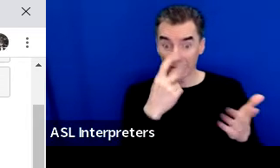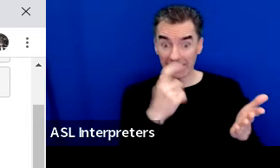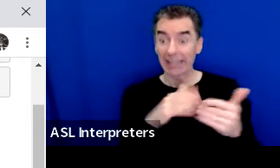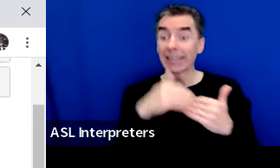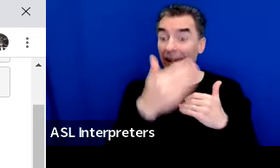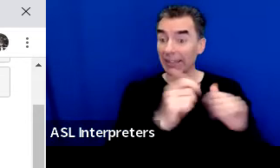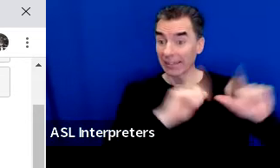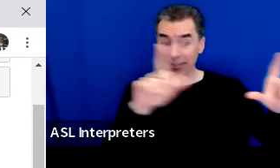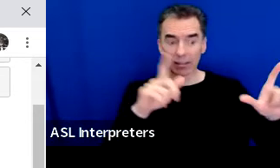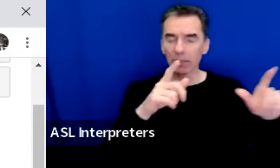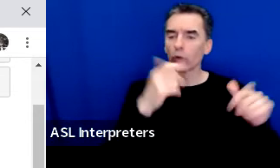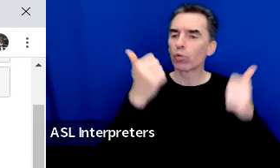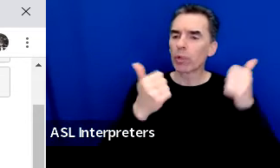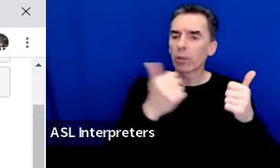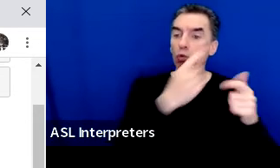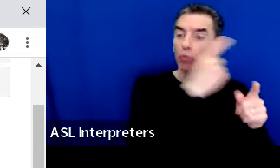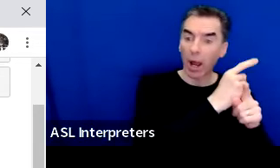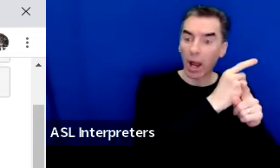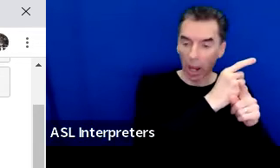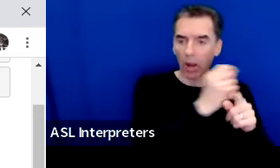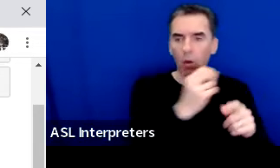if I click this little key, it tells you the right answer.